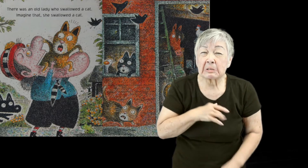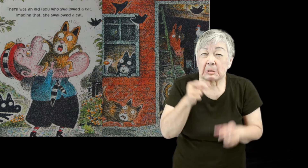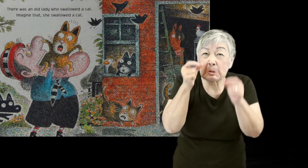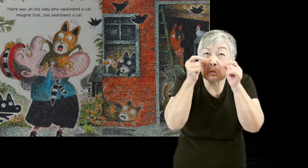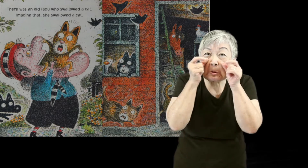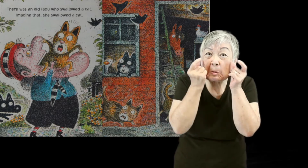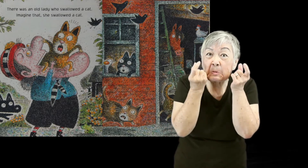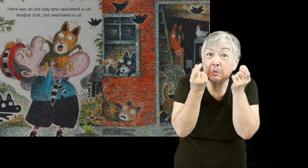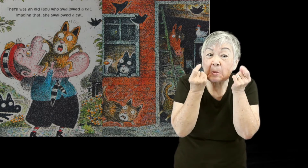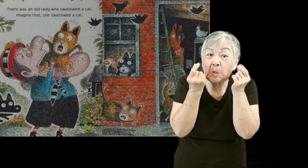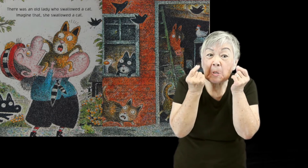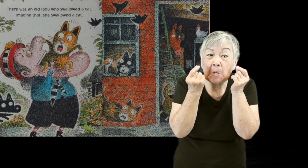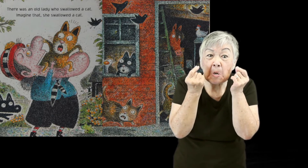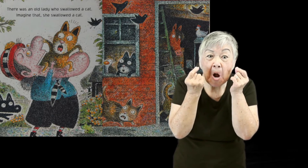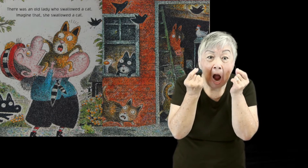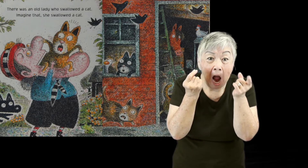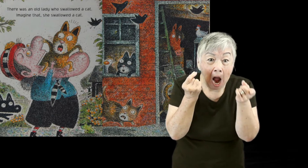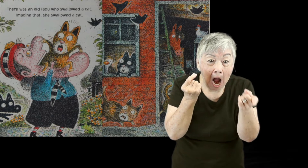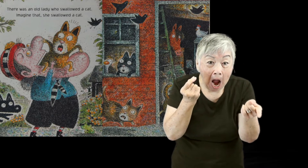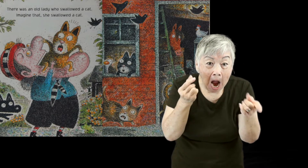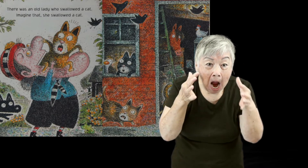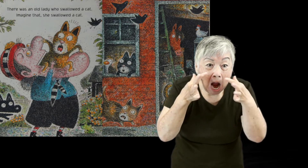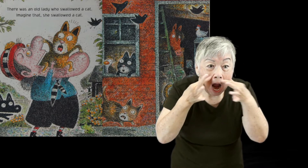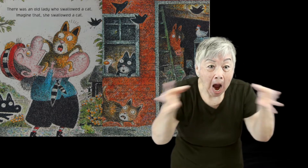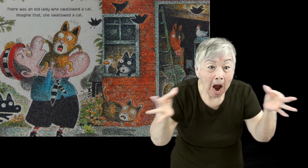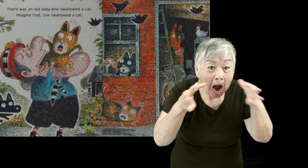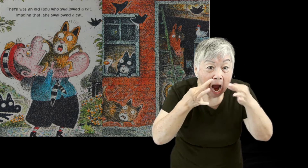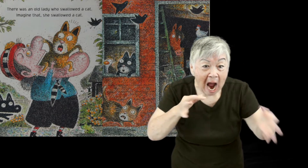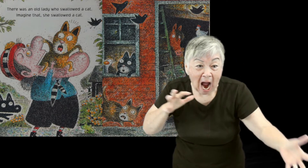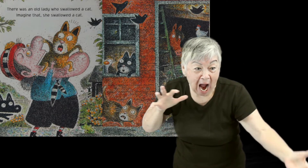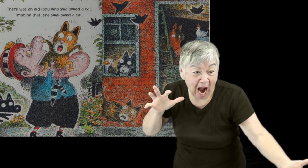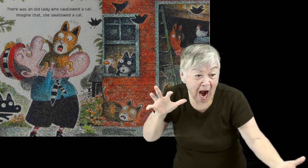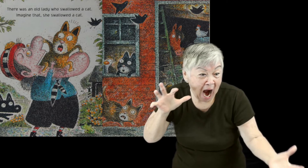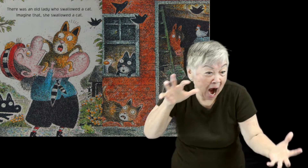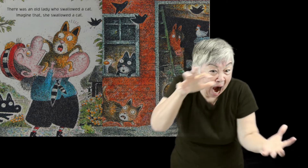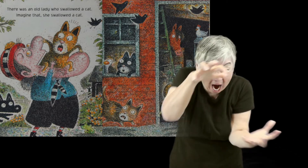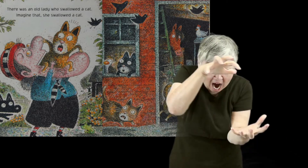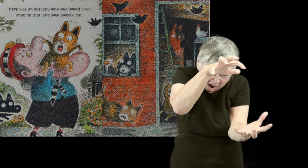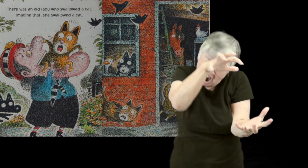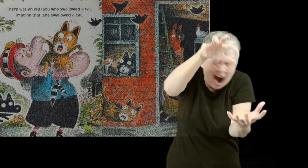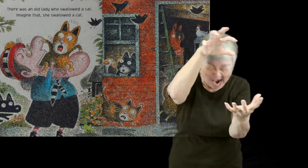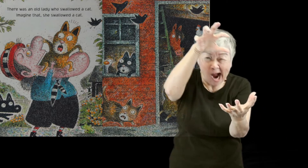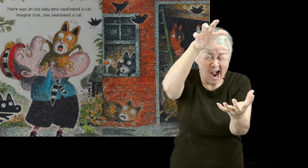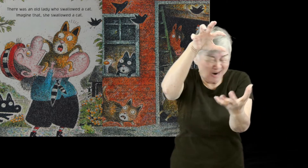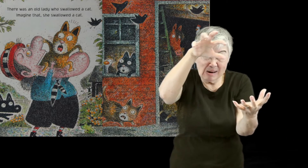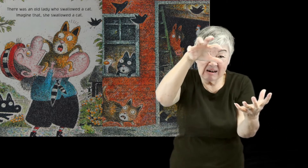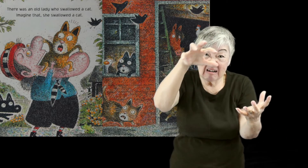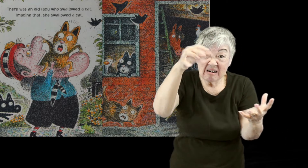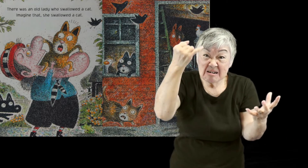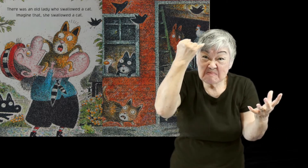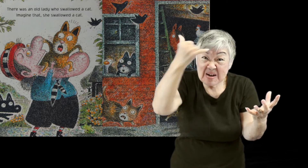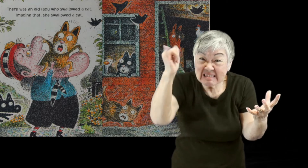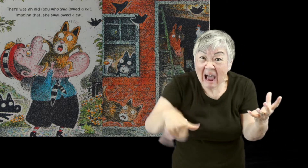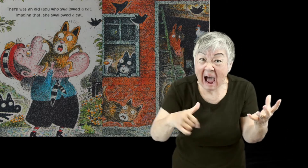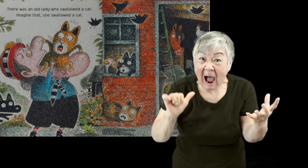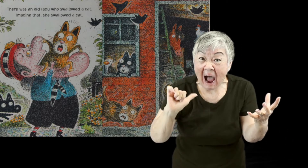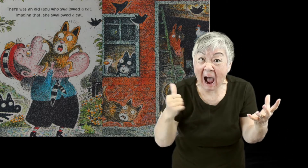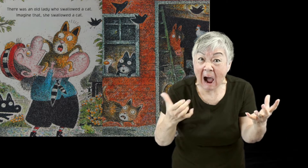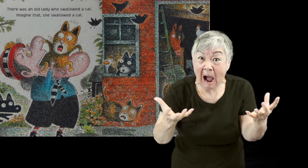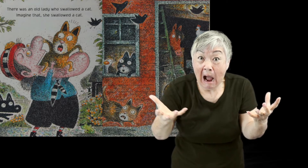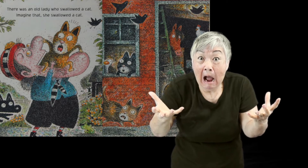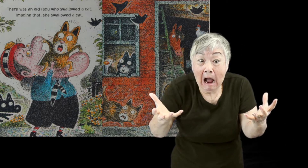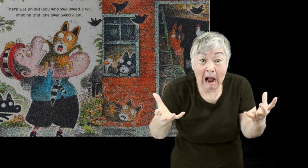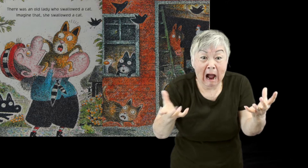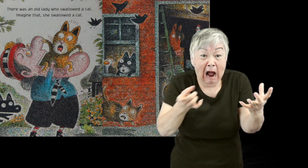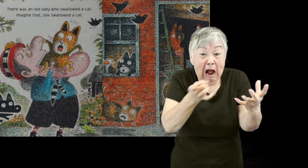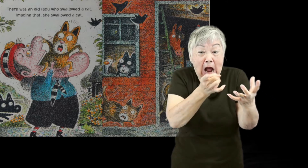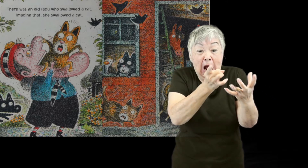There was an old lady who swallowed a cat! Imagine that! She swallowed a cat!